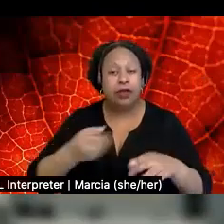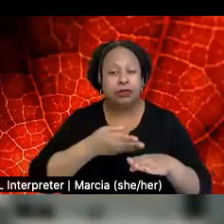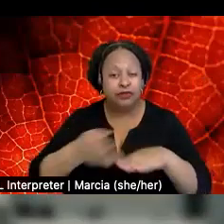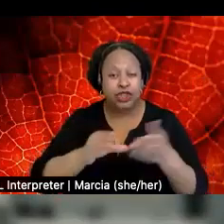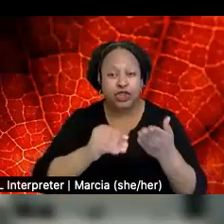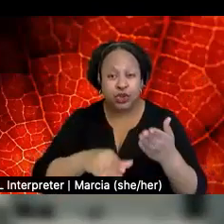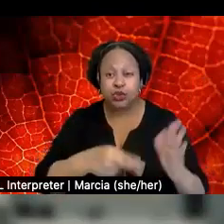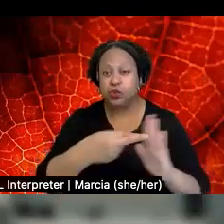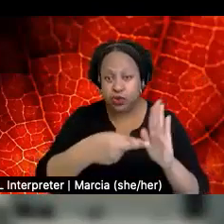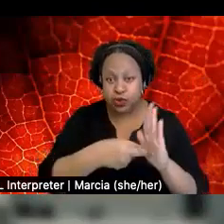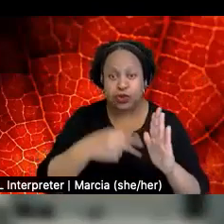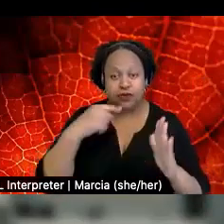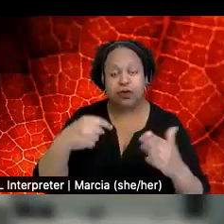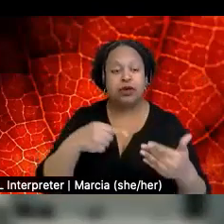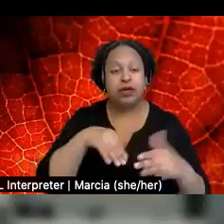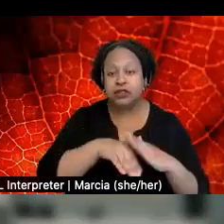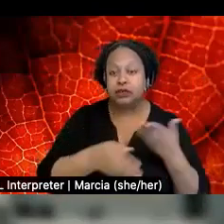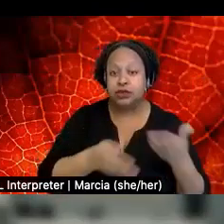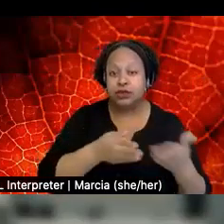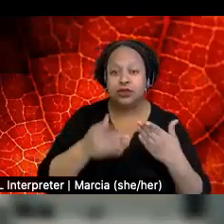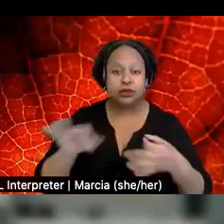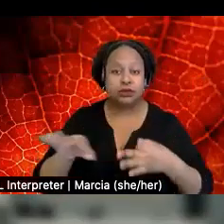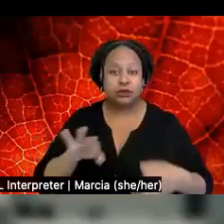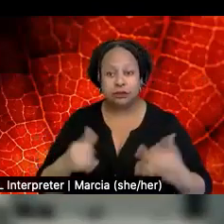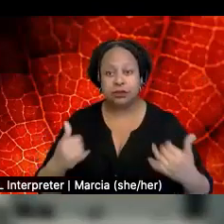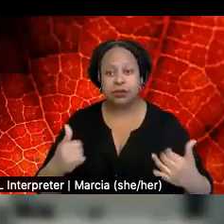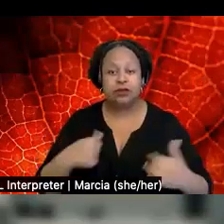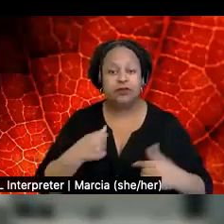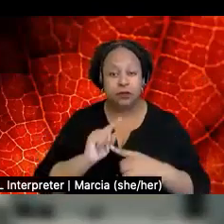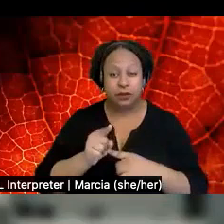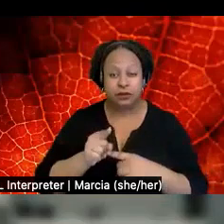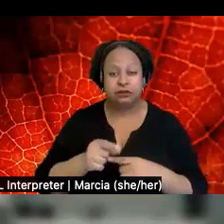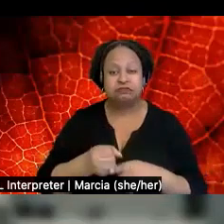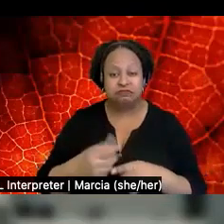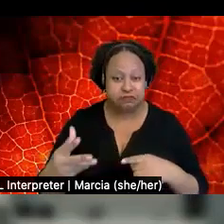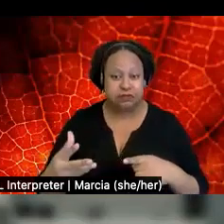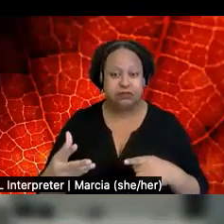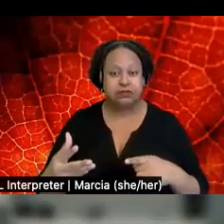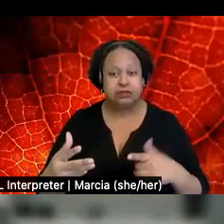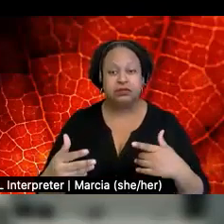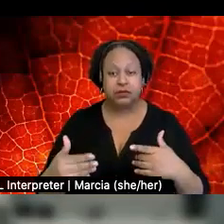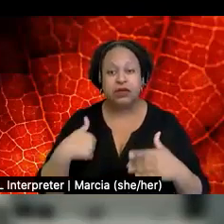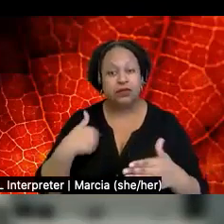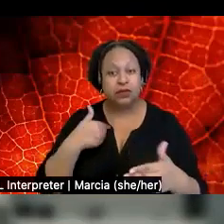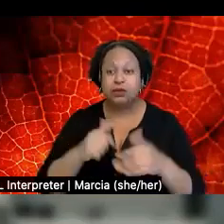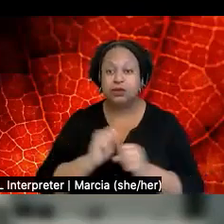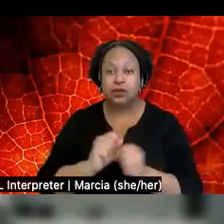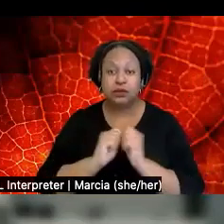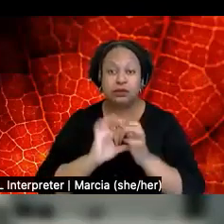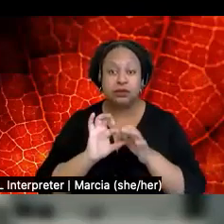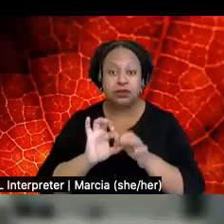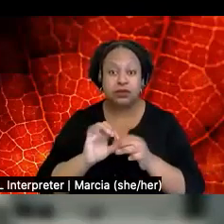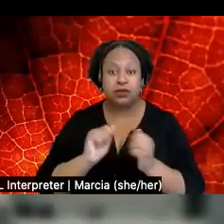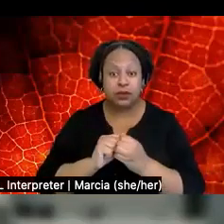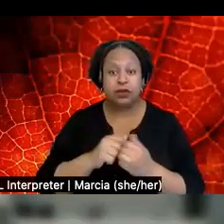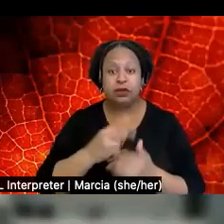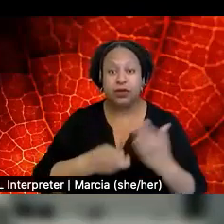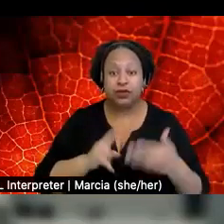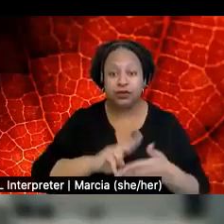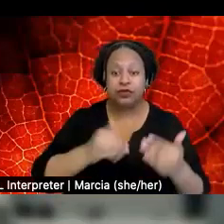As we'll describe for you in a few minutes, we have a very post working relationship with what we call U of T central accessibility services